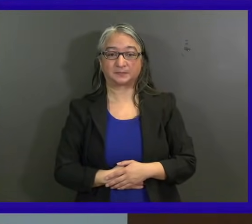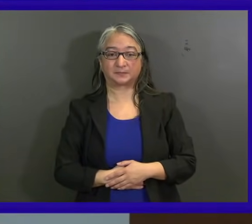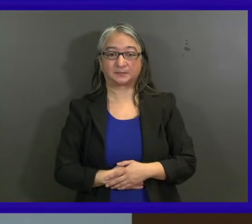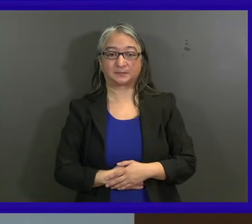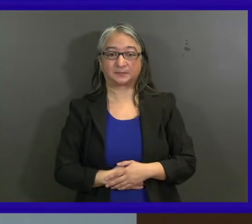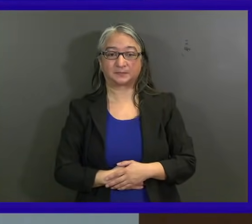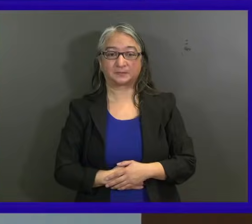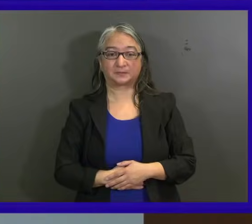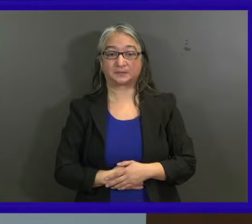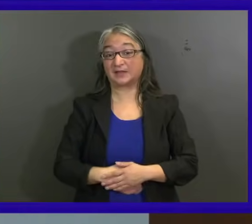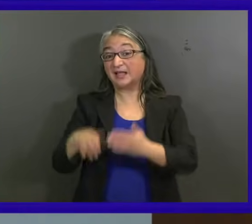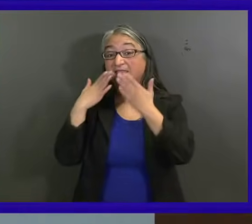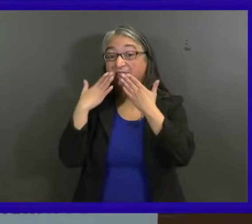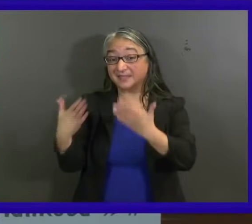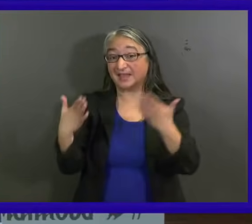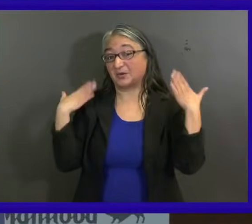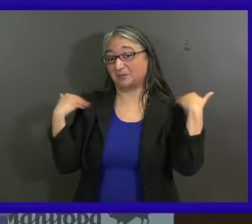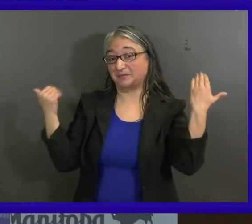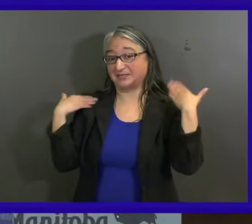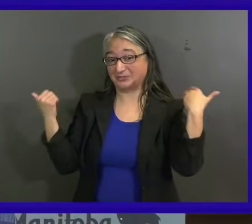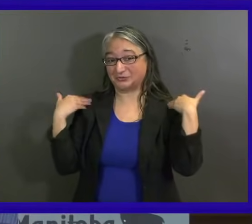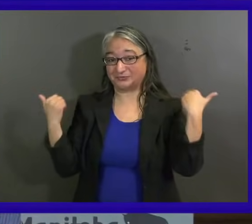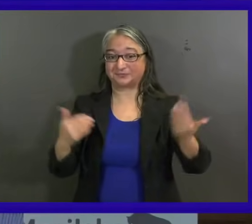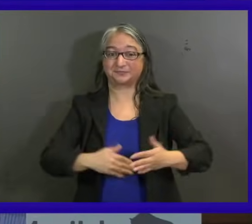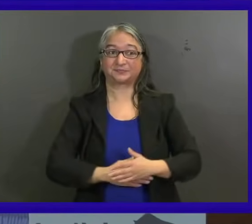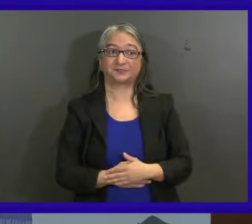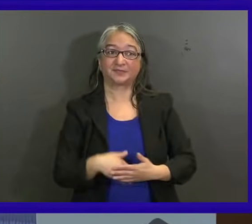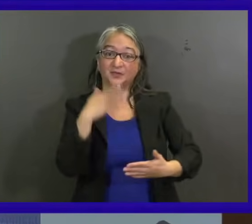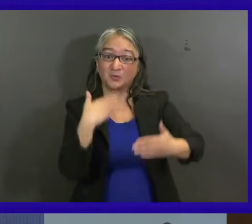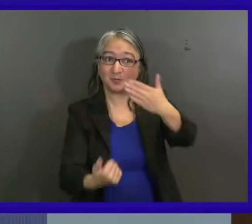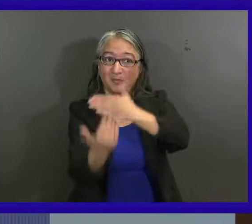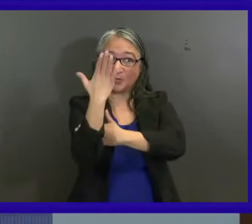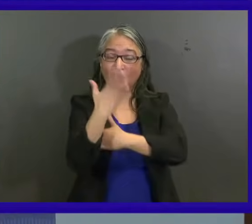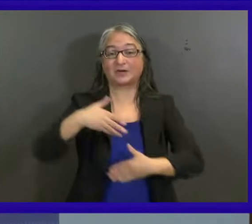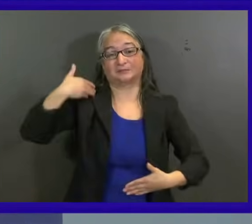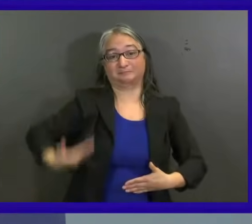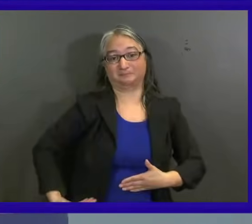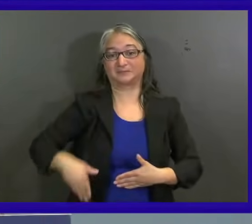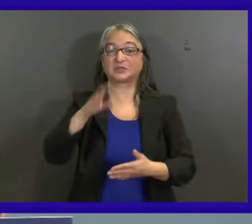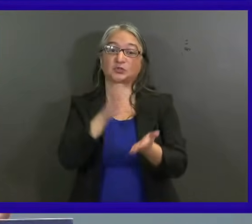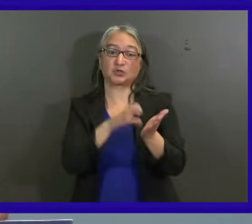thank you minister good morning everyone brent russon chief provincial public health officer